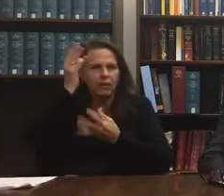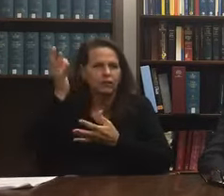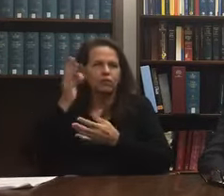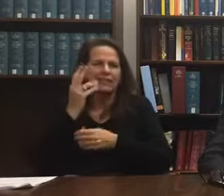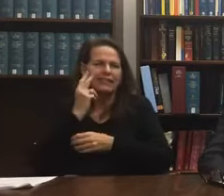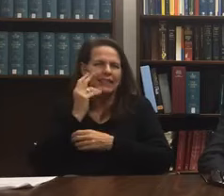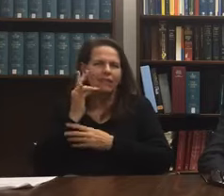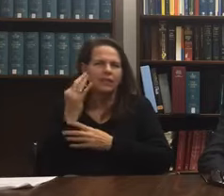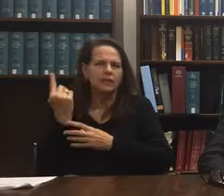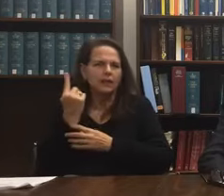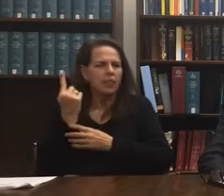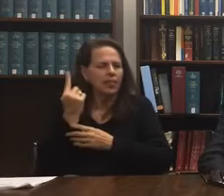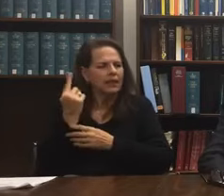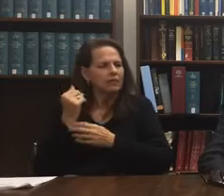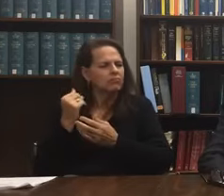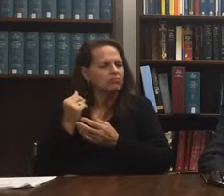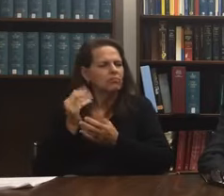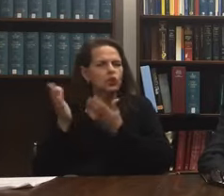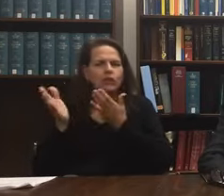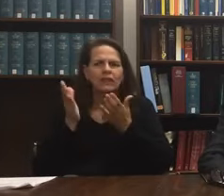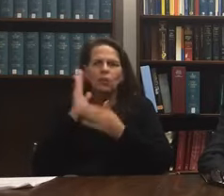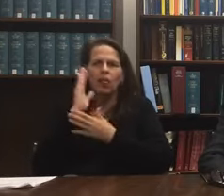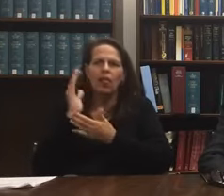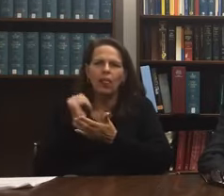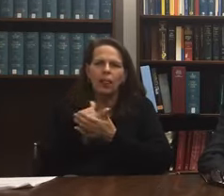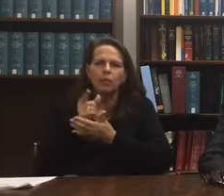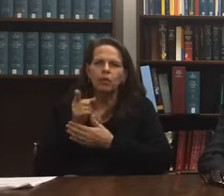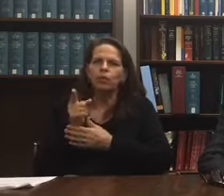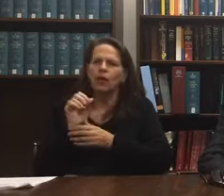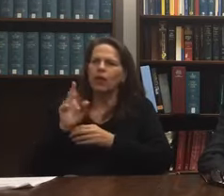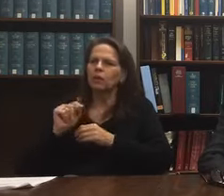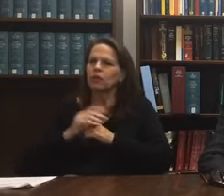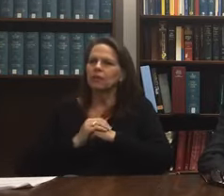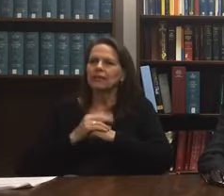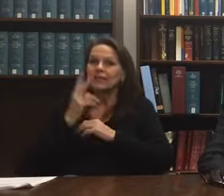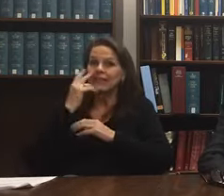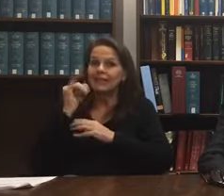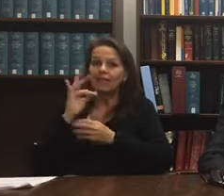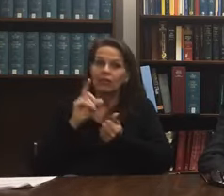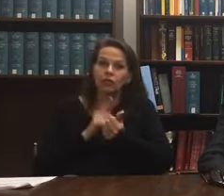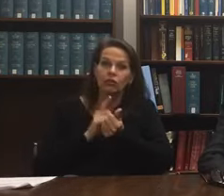some other service that will help you out see if the doctors can do better job